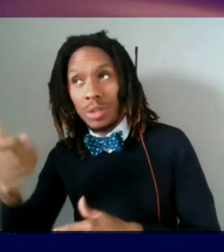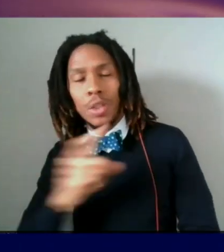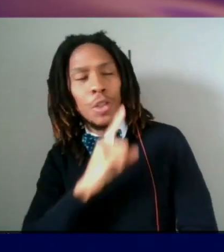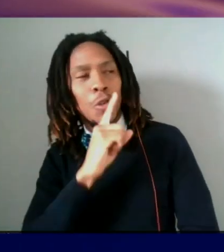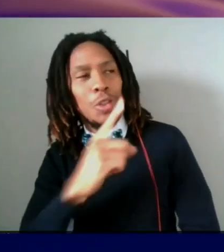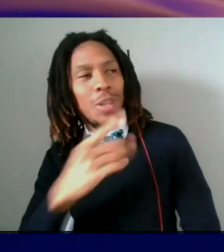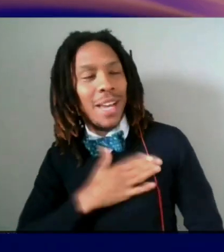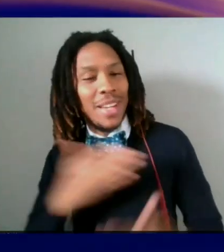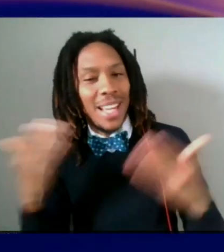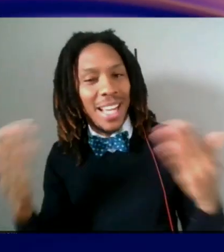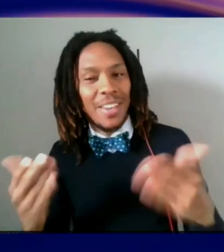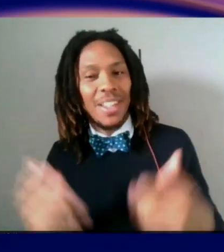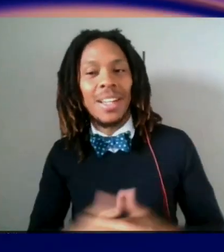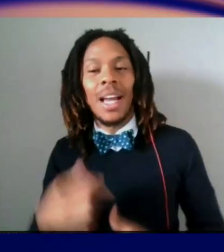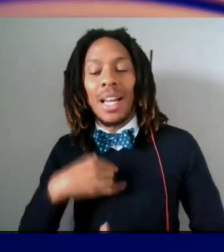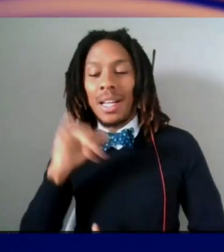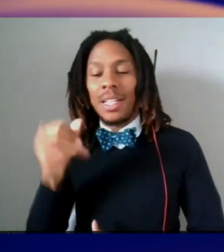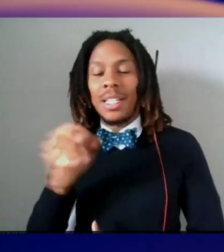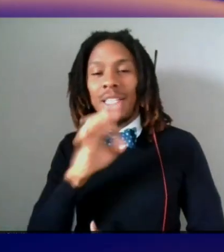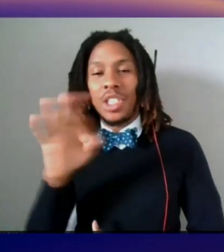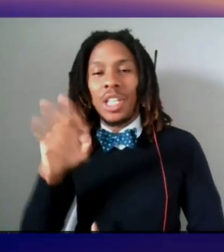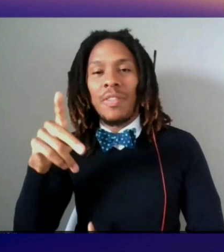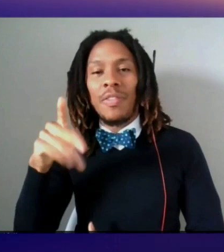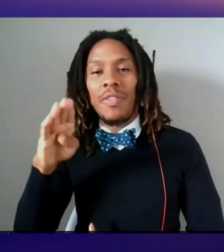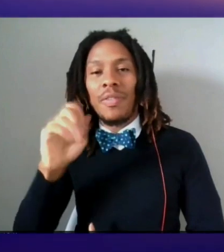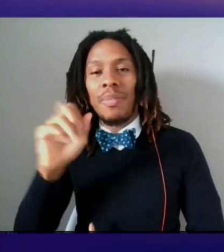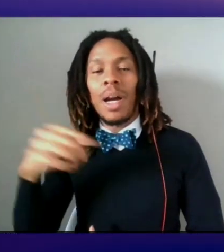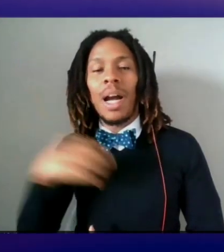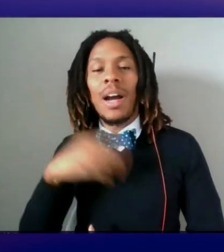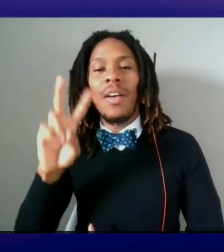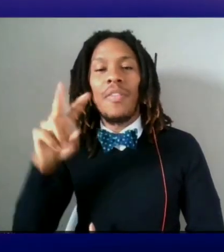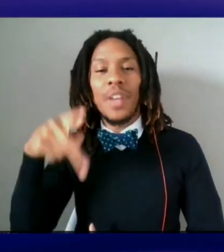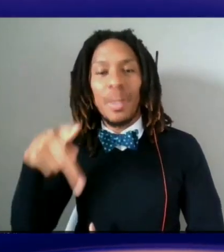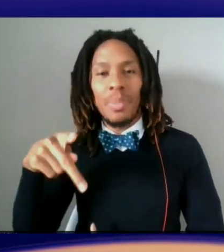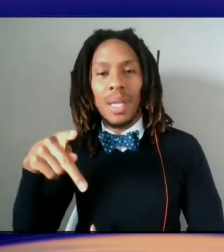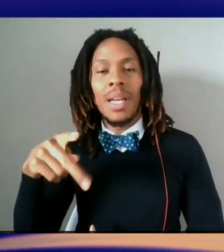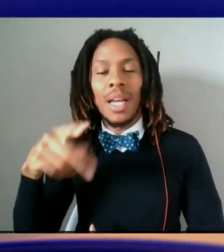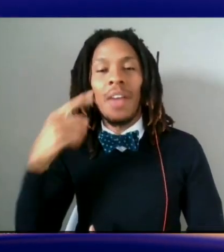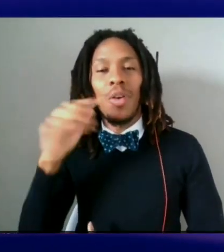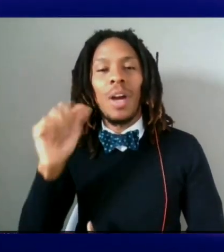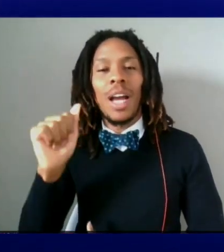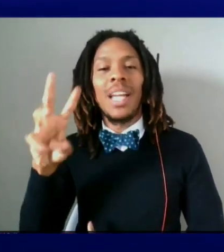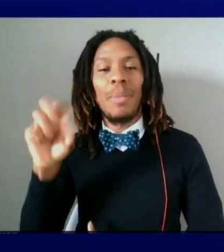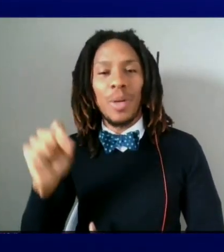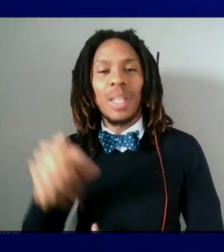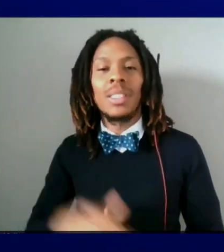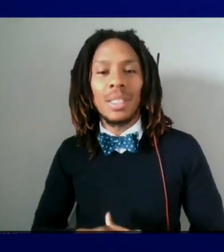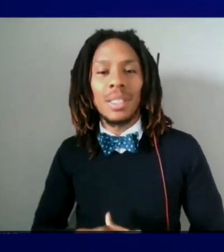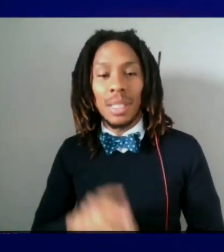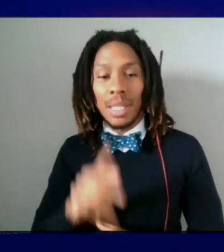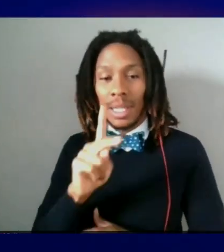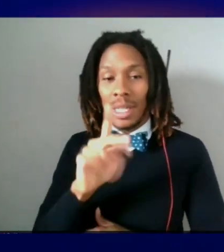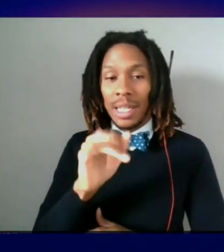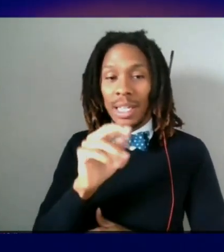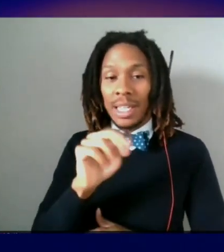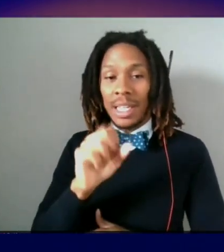And I'm Jeff Barr, VP and Chief Evangelist for AWS. Awesome. Kinshuk, tell us about you. - I'm Kinshuk Pahare.